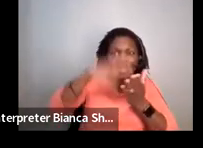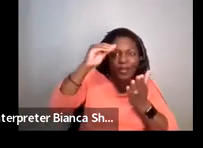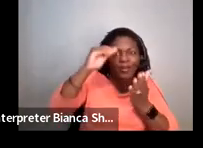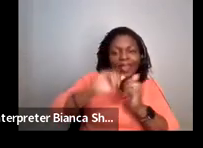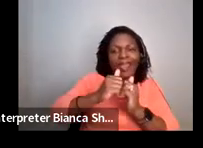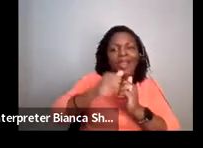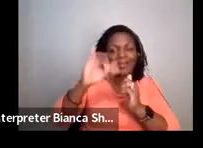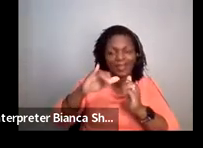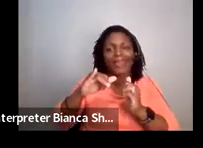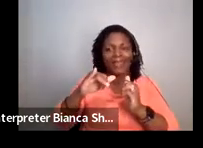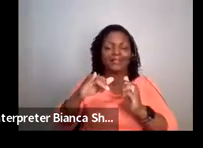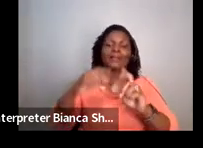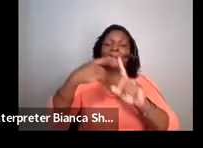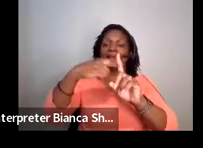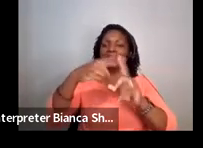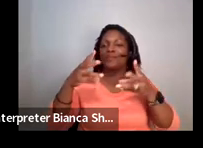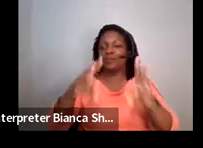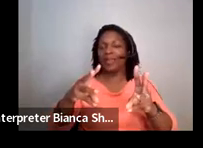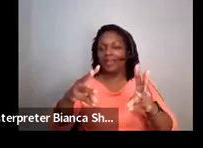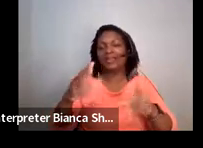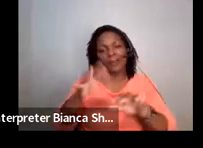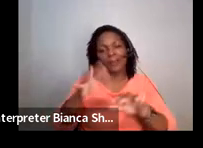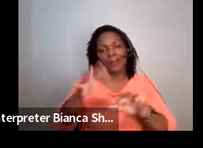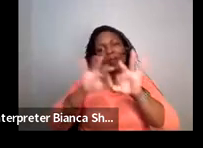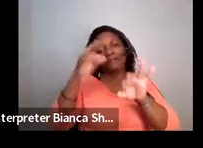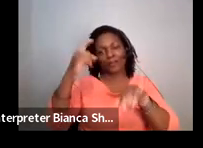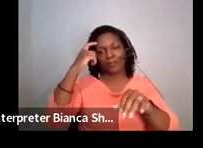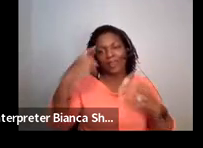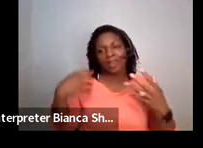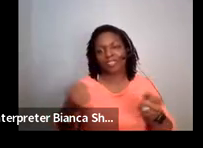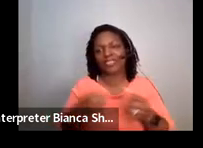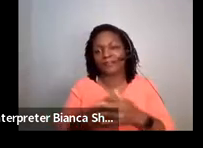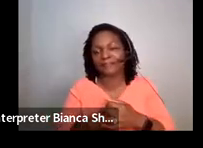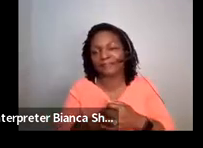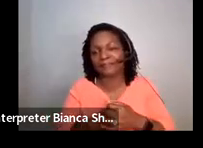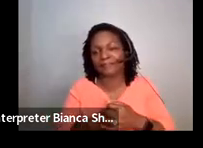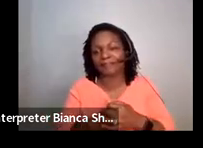Brain health. Okay, I like to say this and look. No older person loves to break out of their routine.